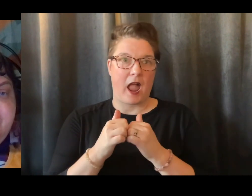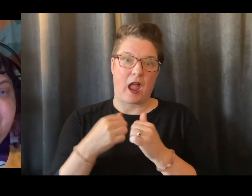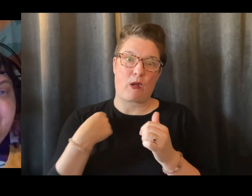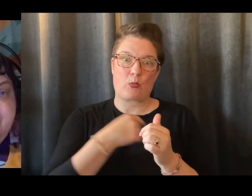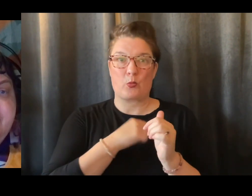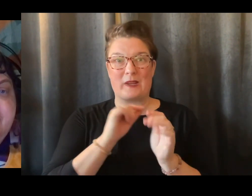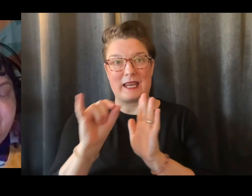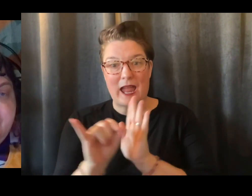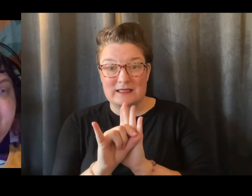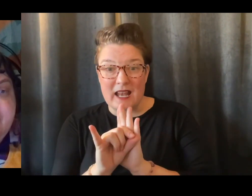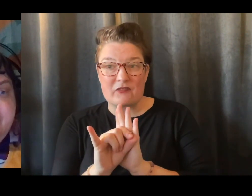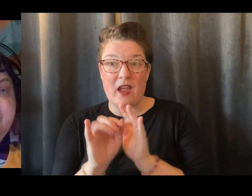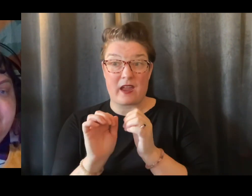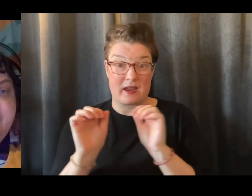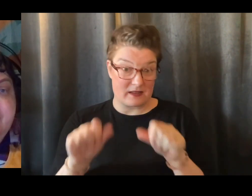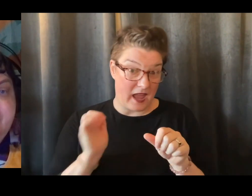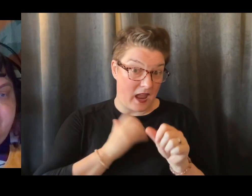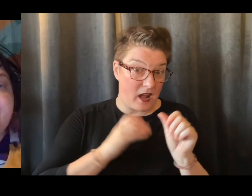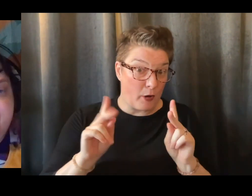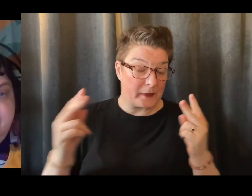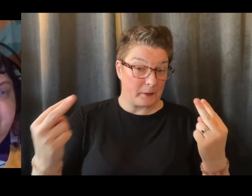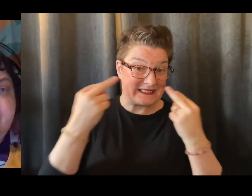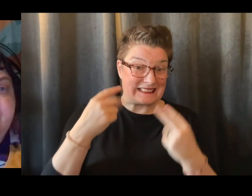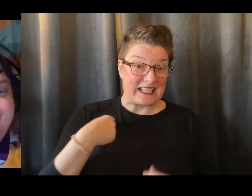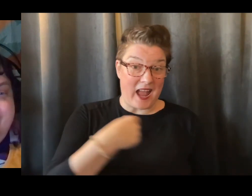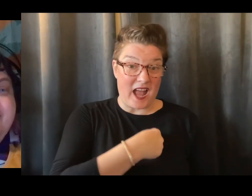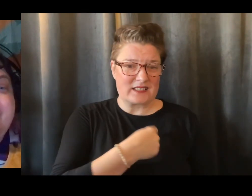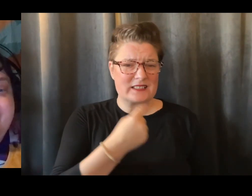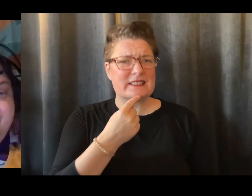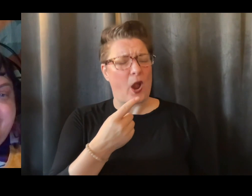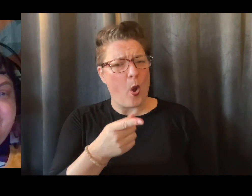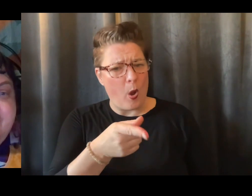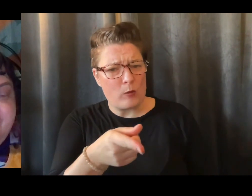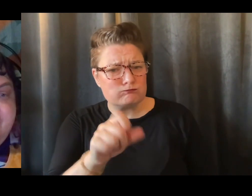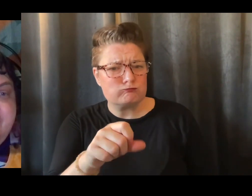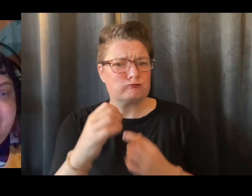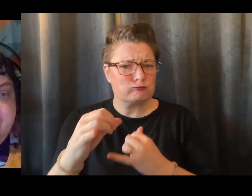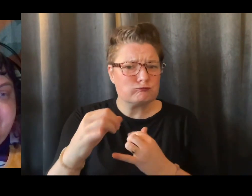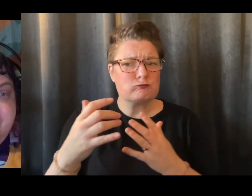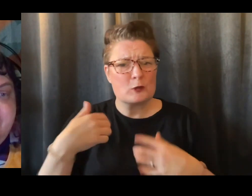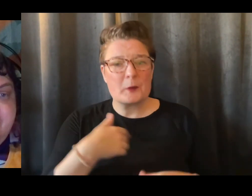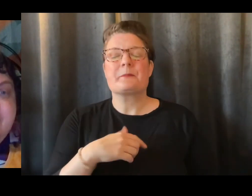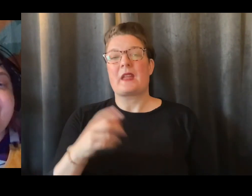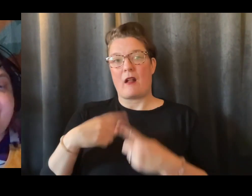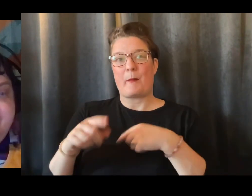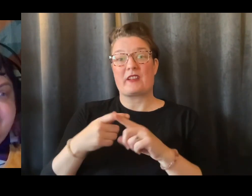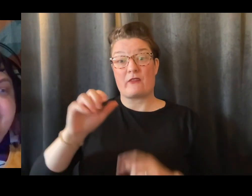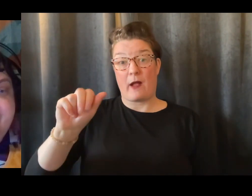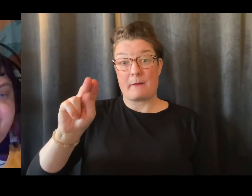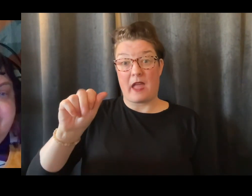us and say, oh, you're, we are, coming from an anarchist scene and Riot Grrrl.